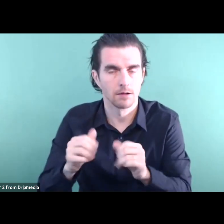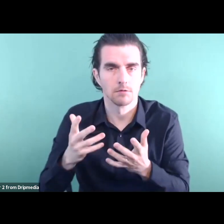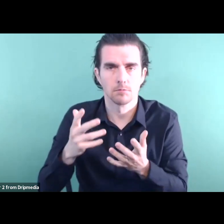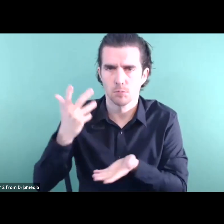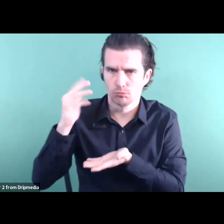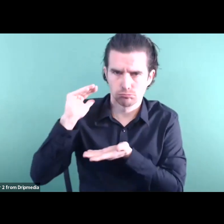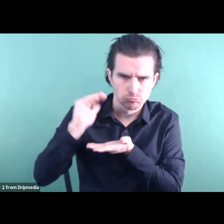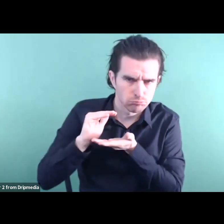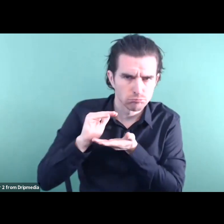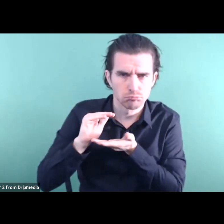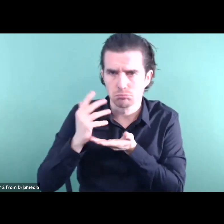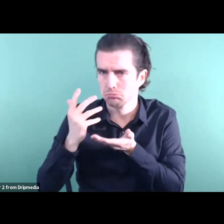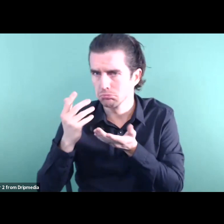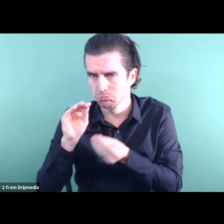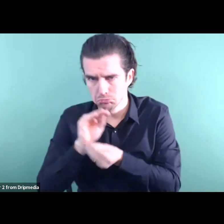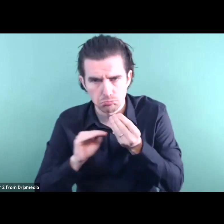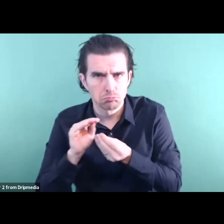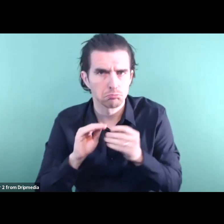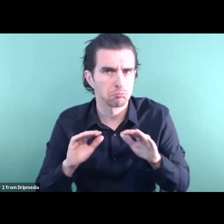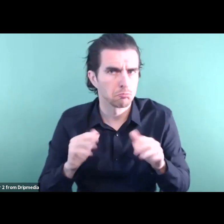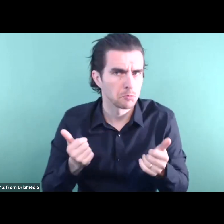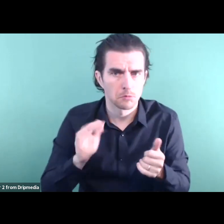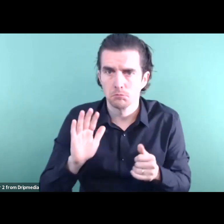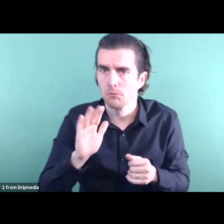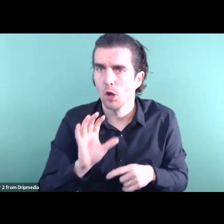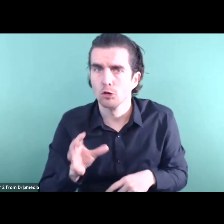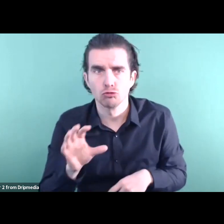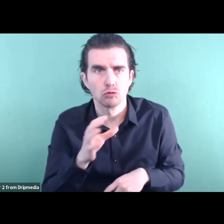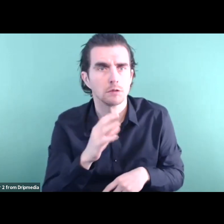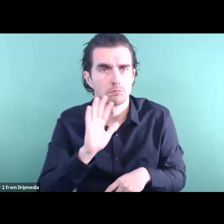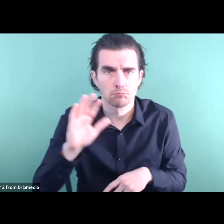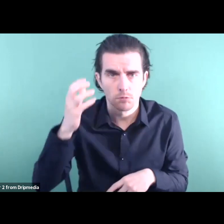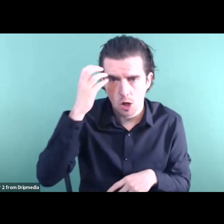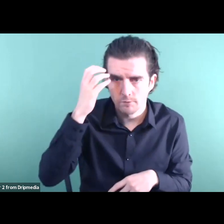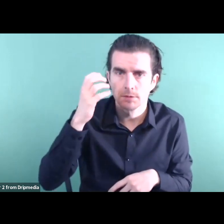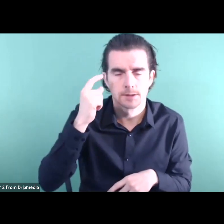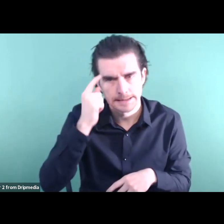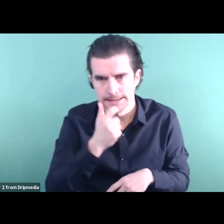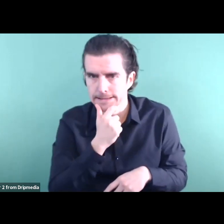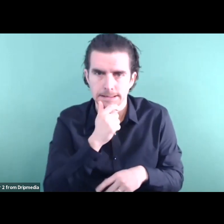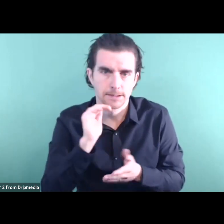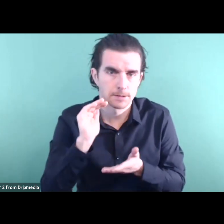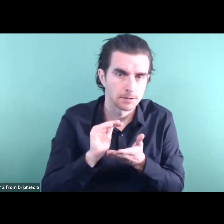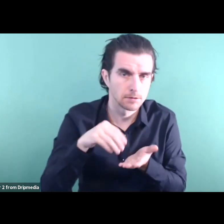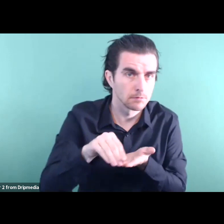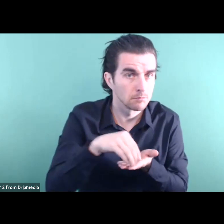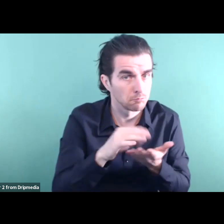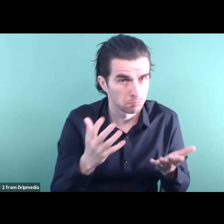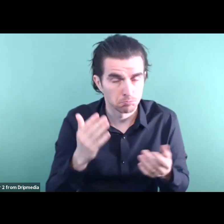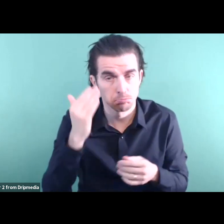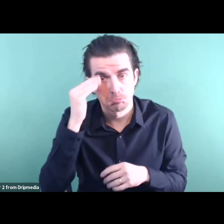cart in front of a touristic landmark, et cetera. So, it's trying to give somehow a competitive edge